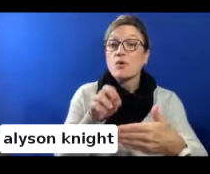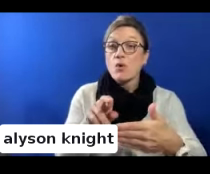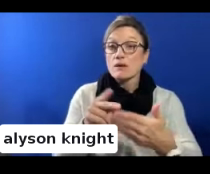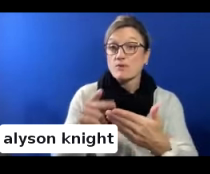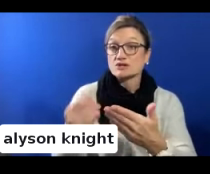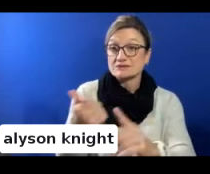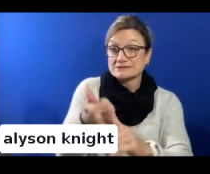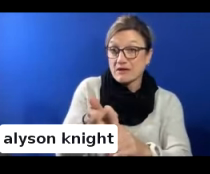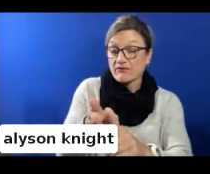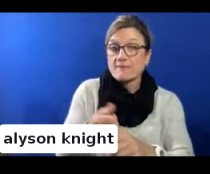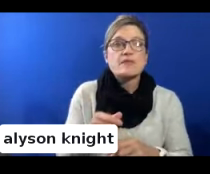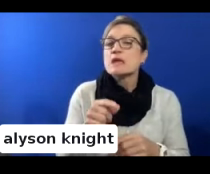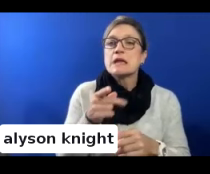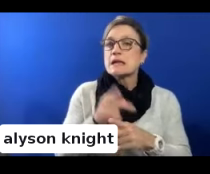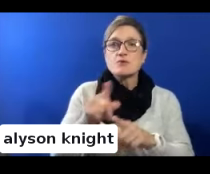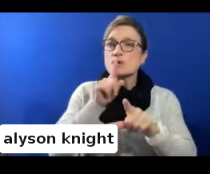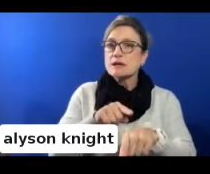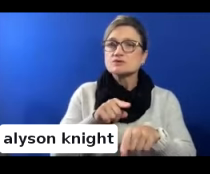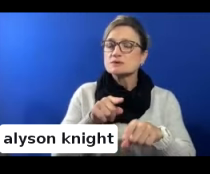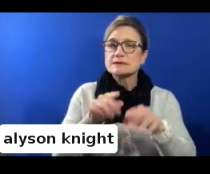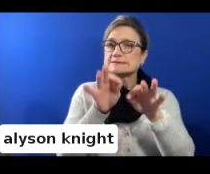You don't need to include every single detail.